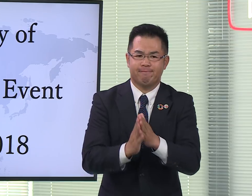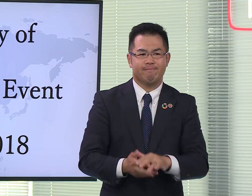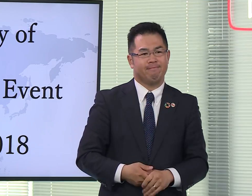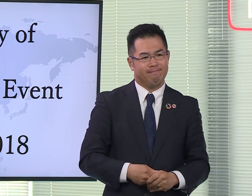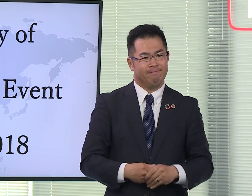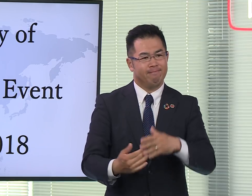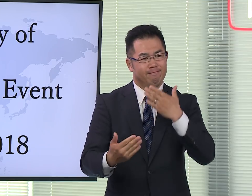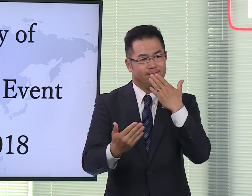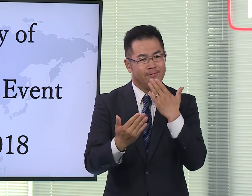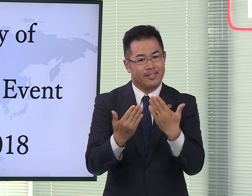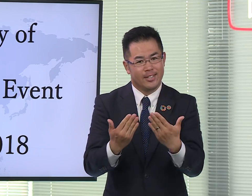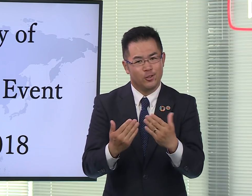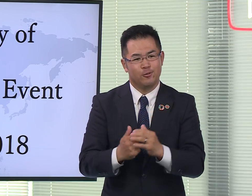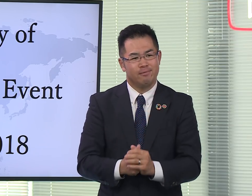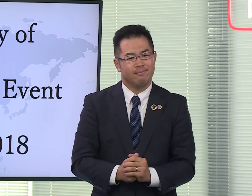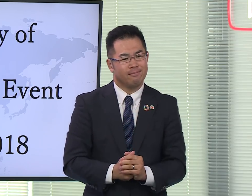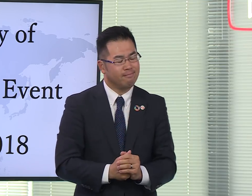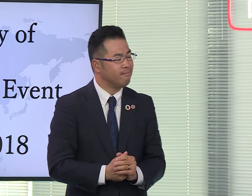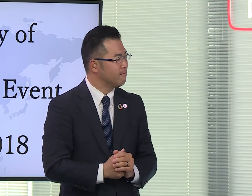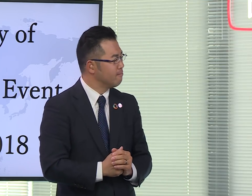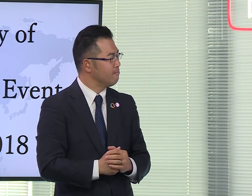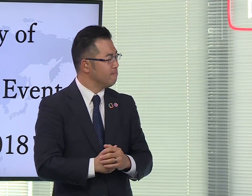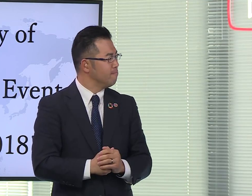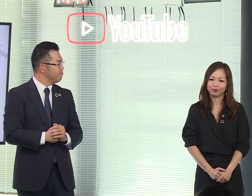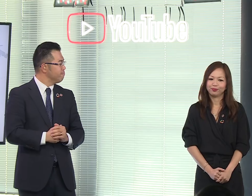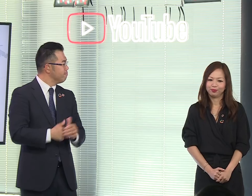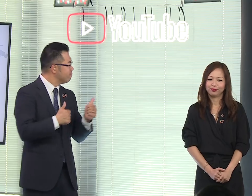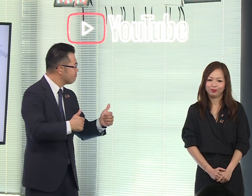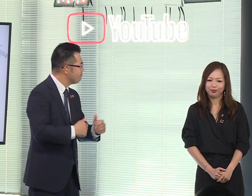the government should not forget the crucial role that they may, which means